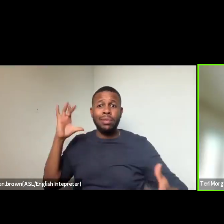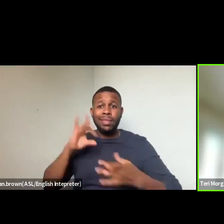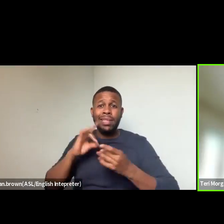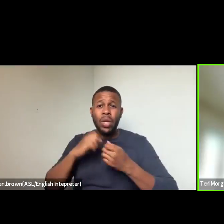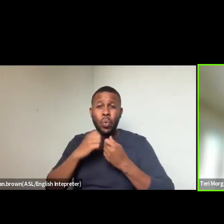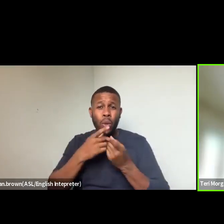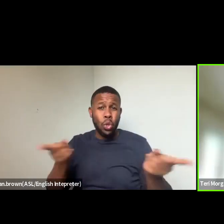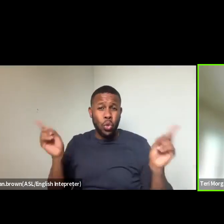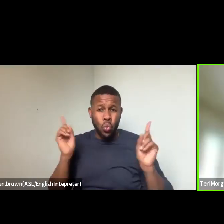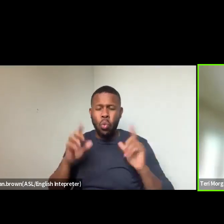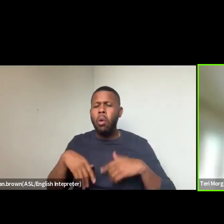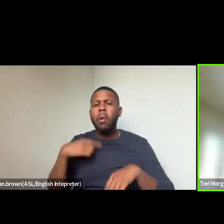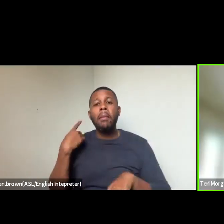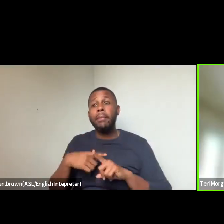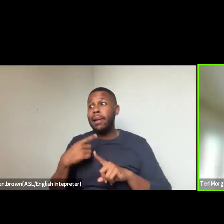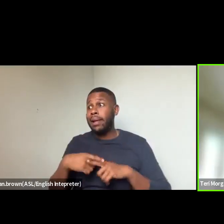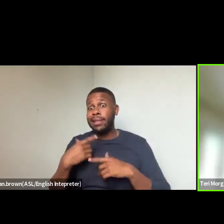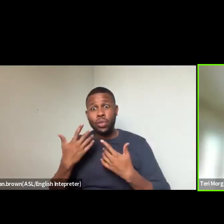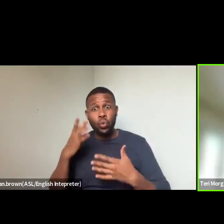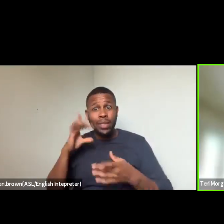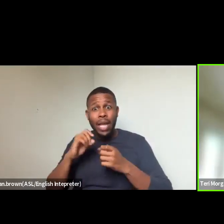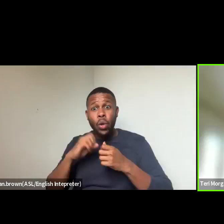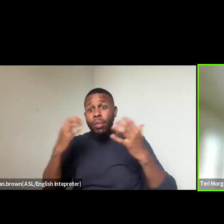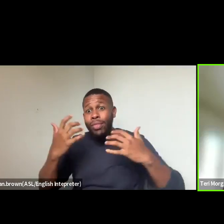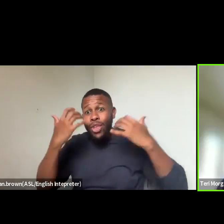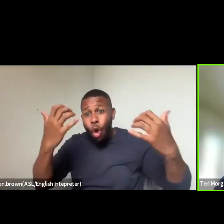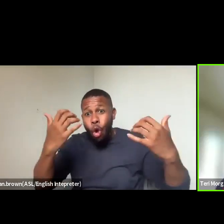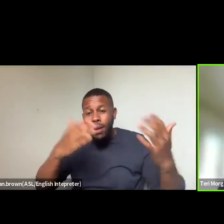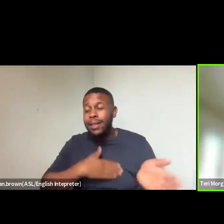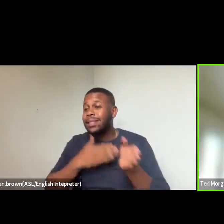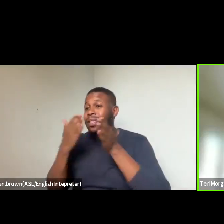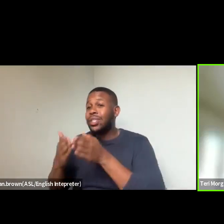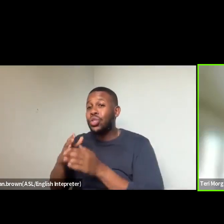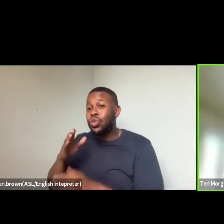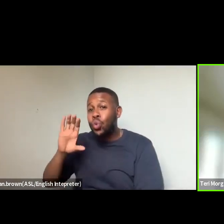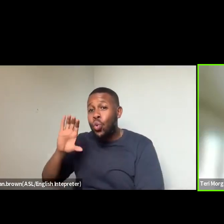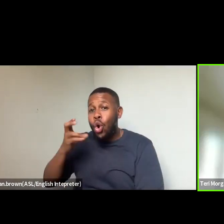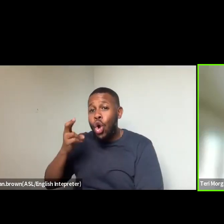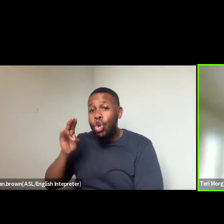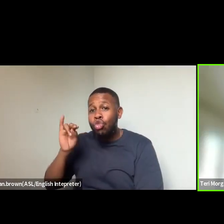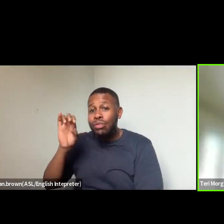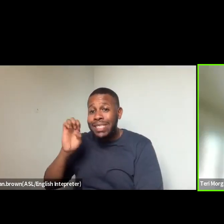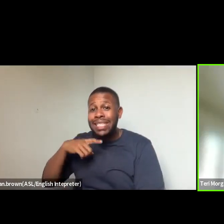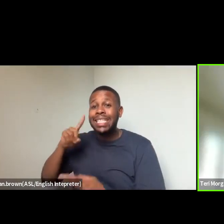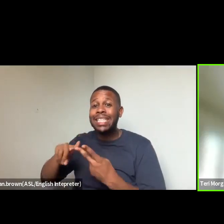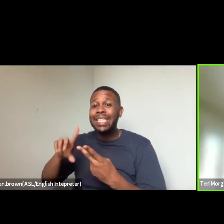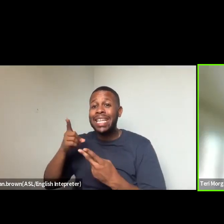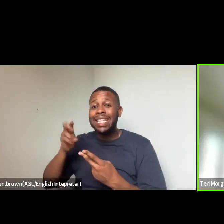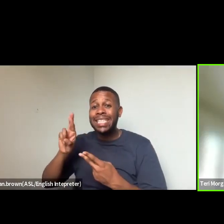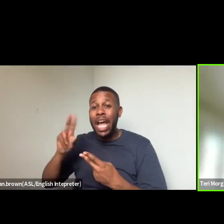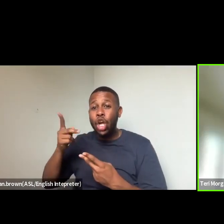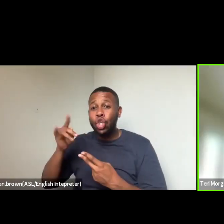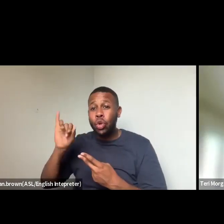People with other disparities that impact their ability to access healthcare. So I just appreciate everybody's work and